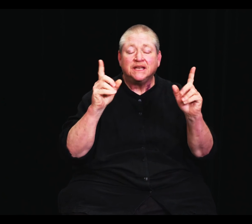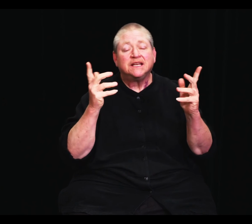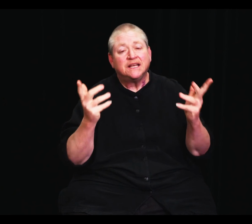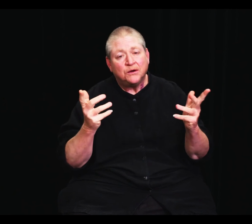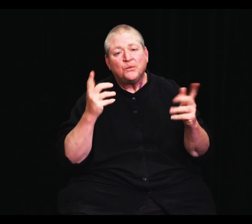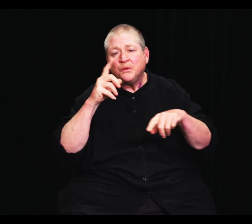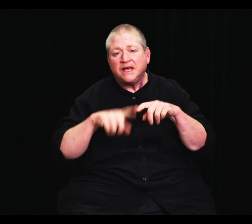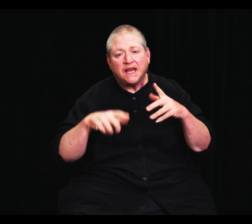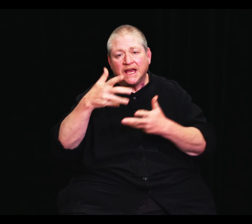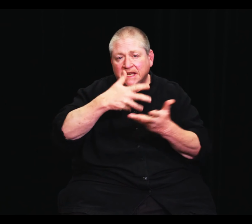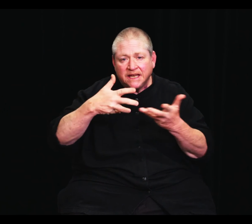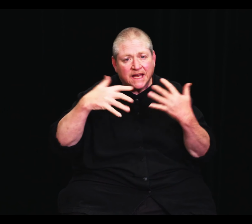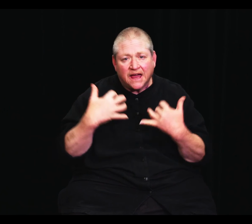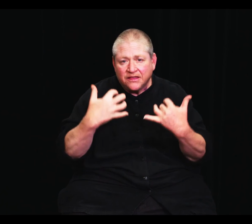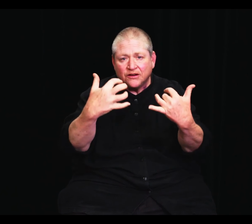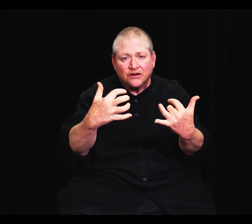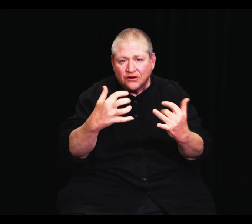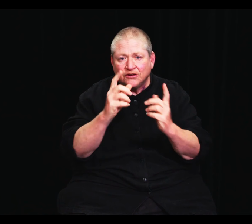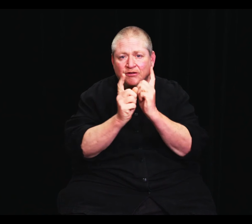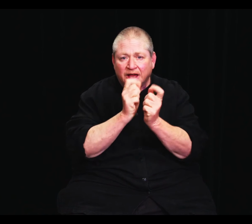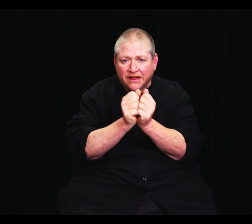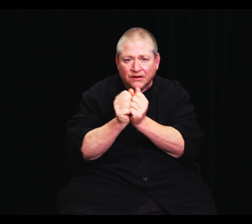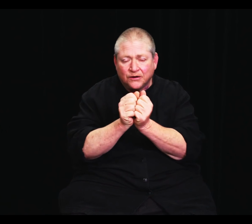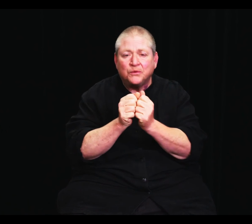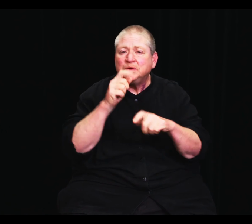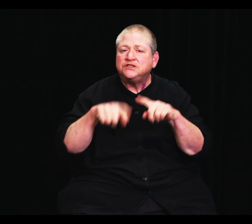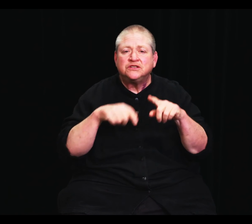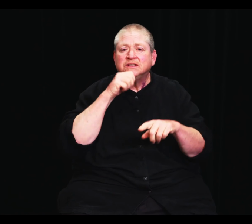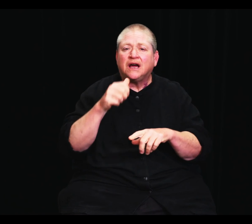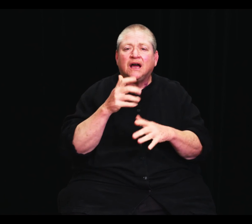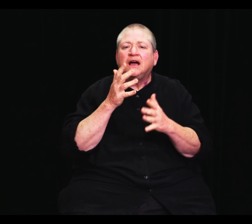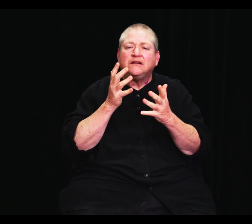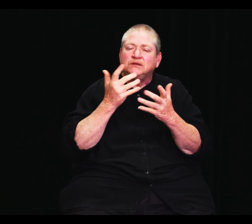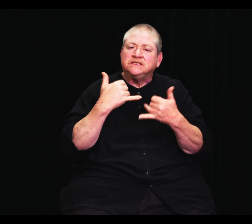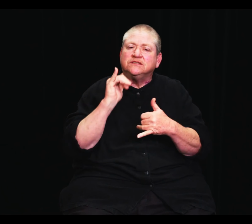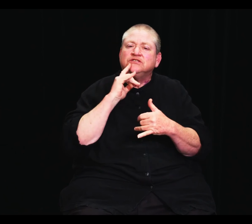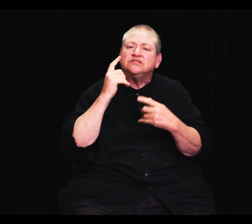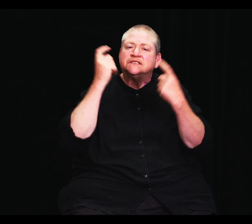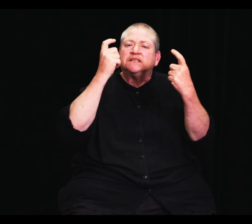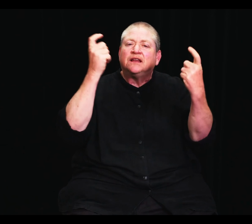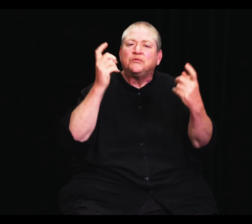I'd like to congratulate you on your tremendous achievement. Now while we can't gather in-person,